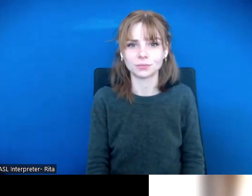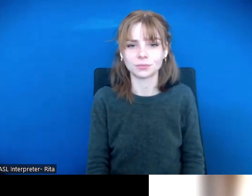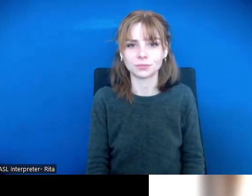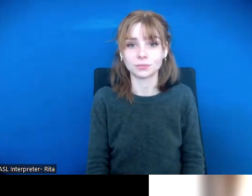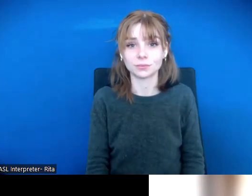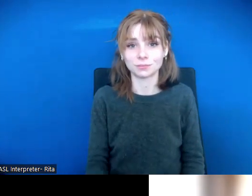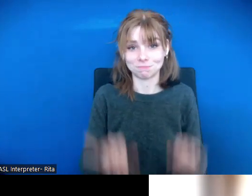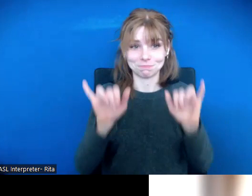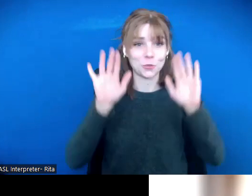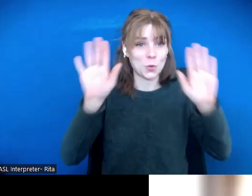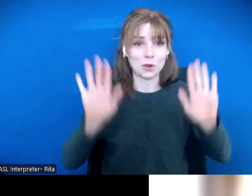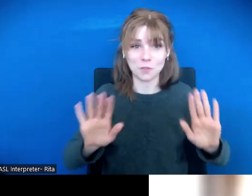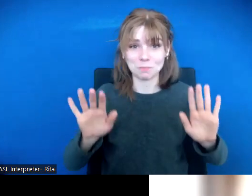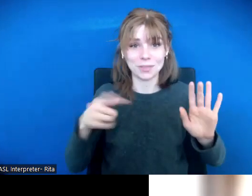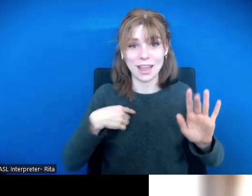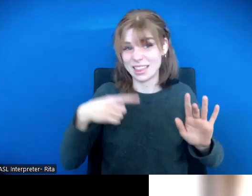You can get hooks to help with zippers. A shoe horn to get shoes on. Reach out to us. And we can show you some different items that we have. But we can also connect you with some sites that have tons and tons of resources and tools out there.